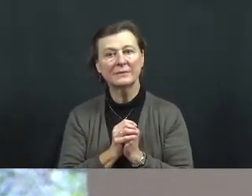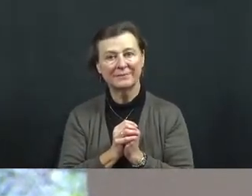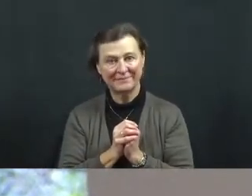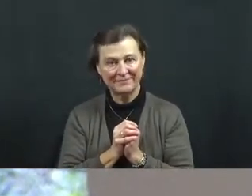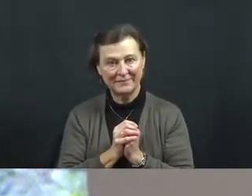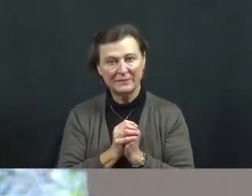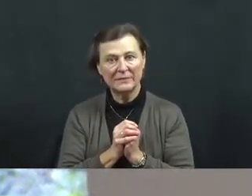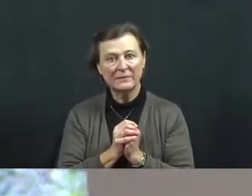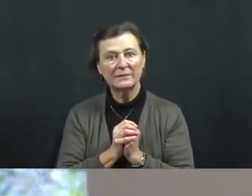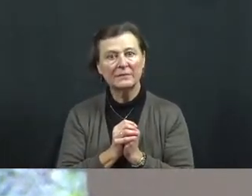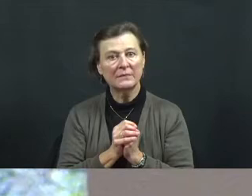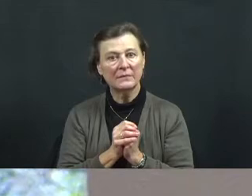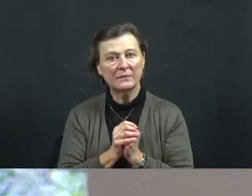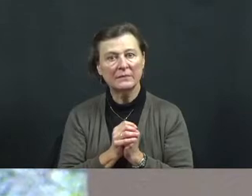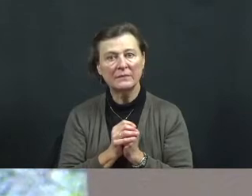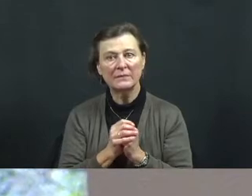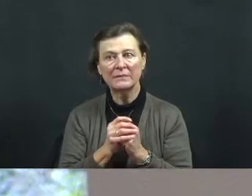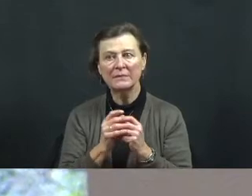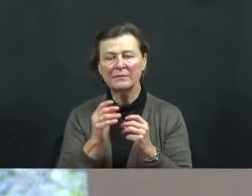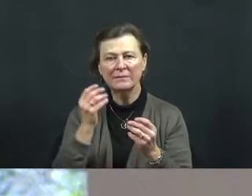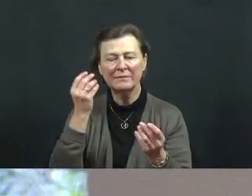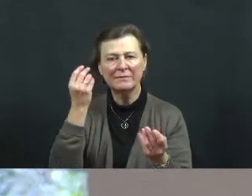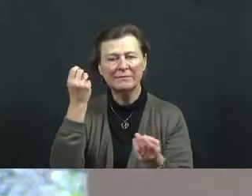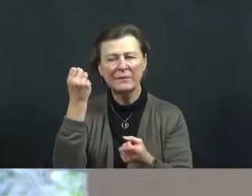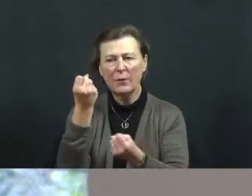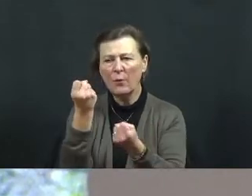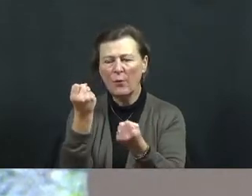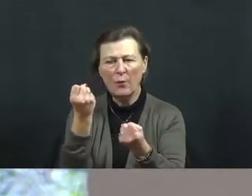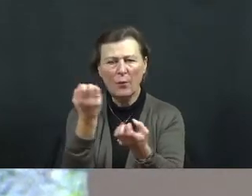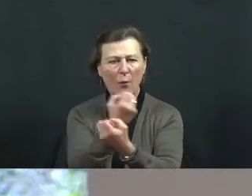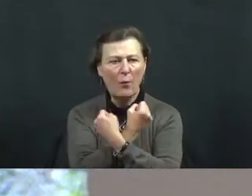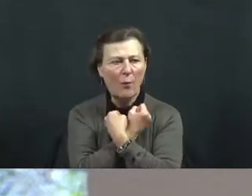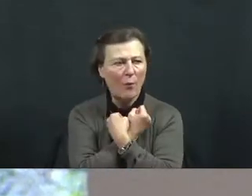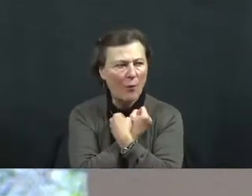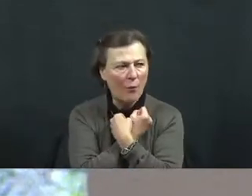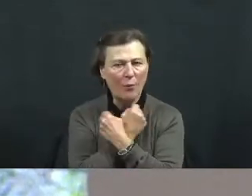Let us hold all beings in compassionate regard at this moment.